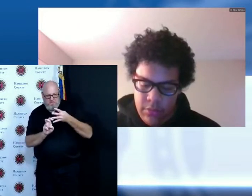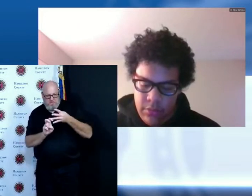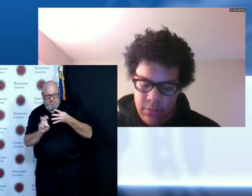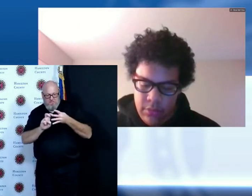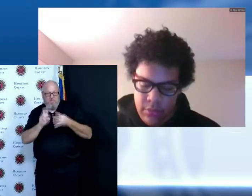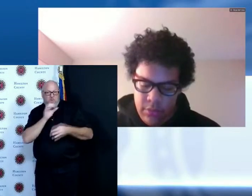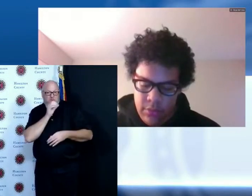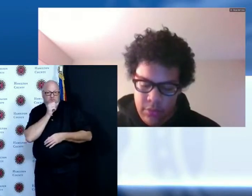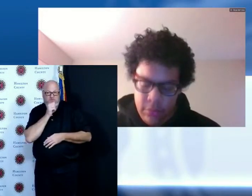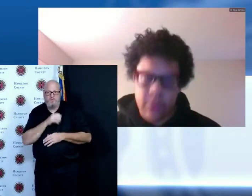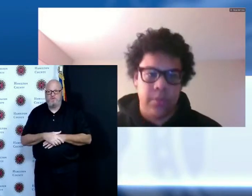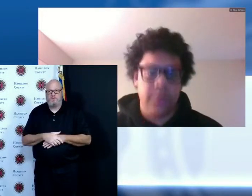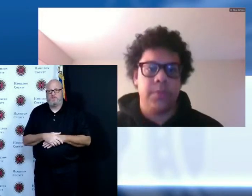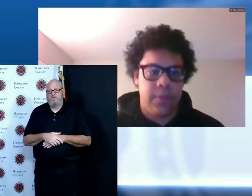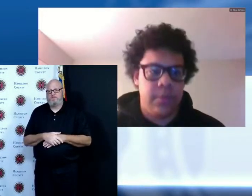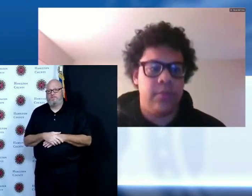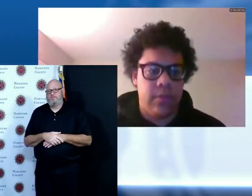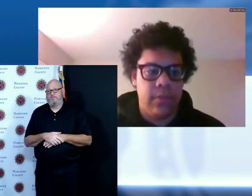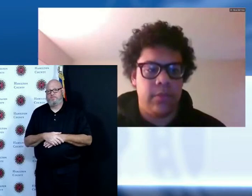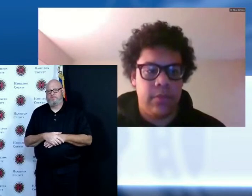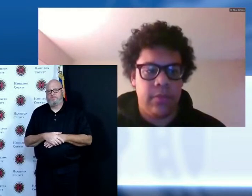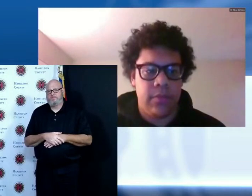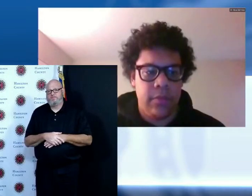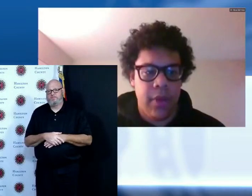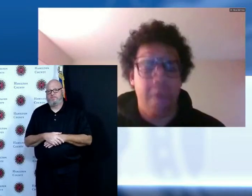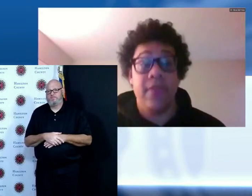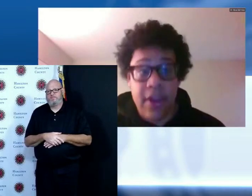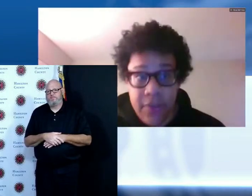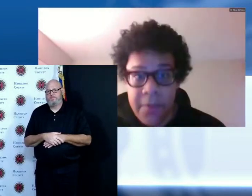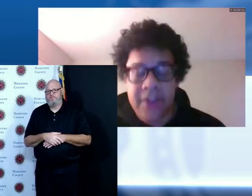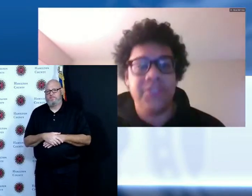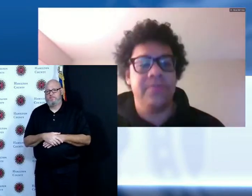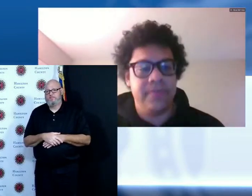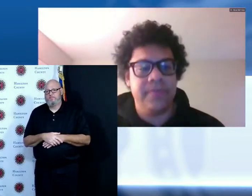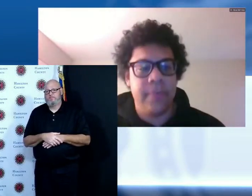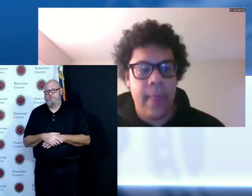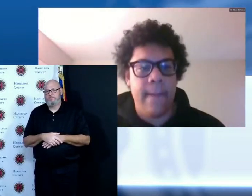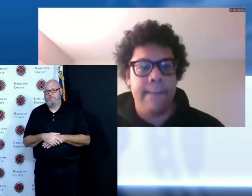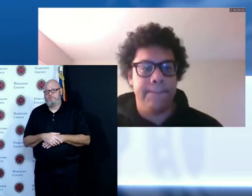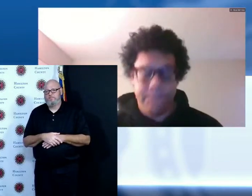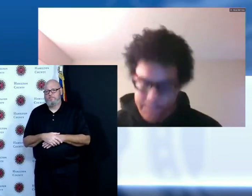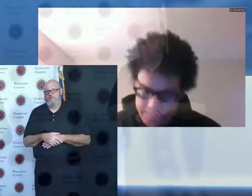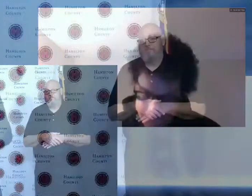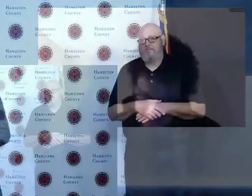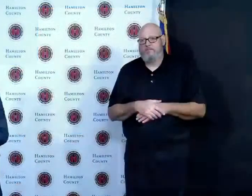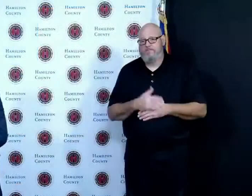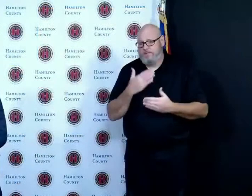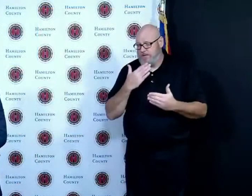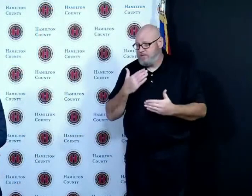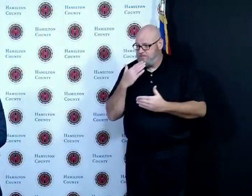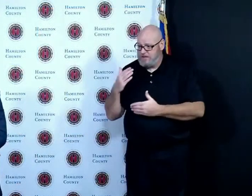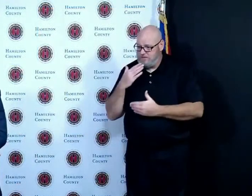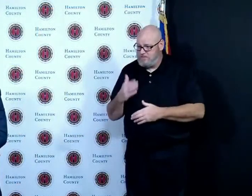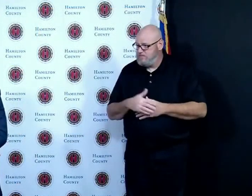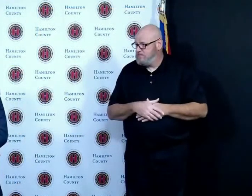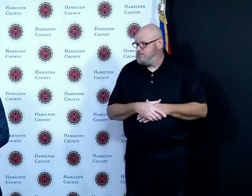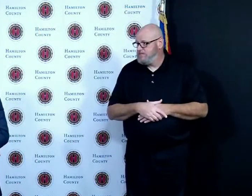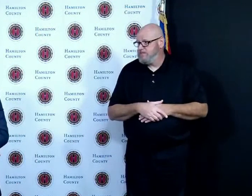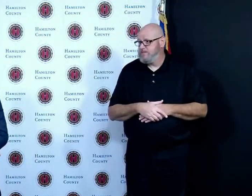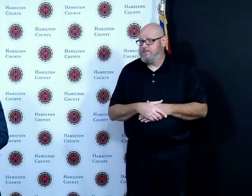schools are being kind of managed separately and so by the end of the next week or the following week we will be done with all of our school employees and then we'll be able to focus on